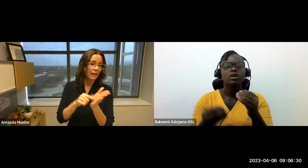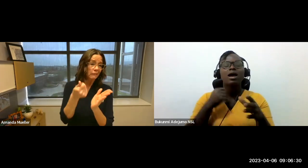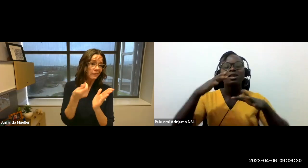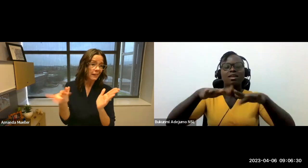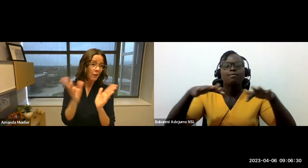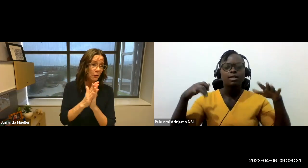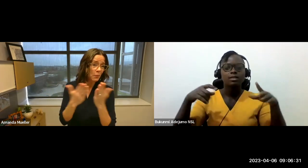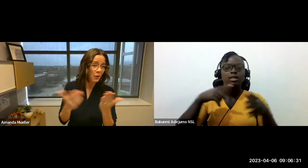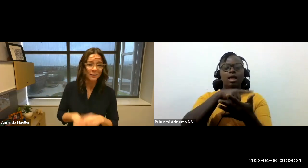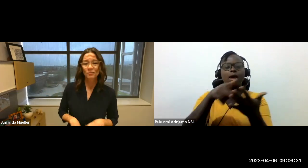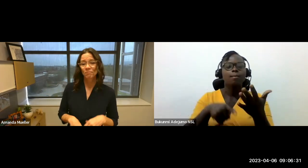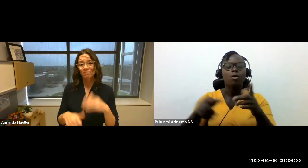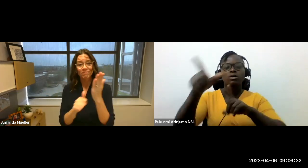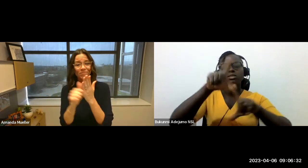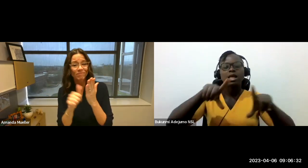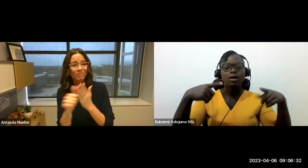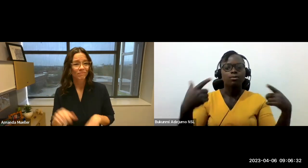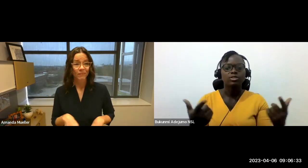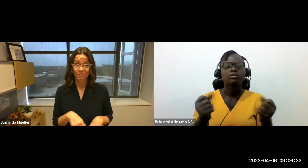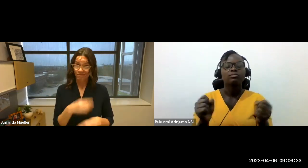She, the Web, published author. She has several books